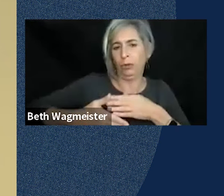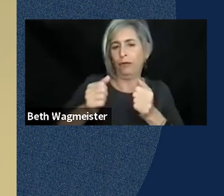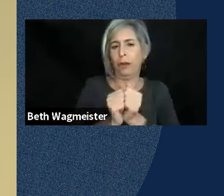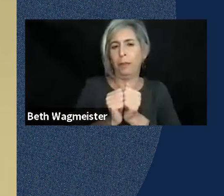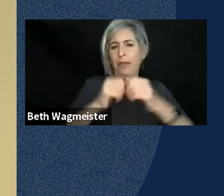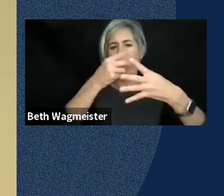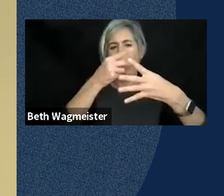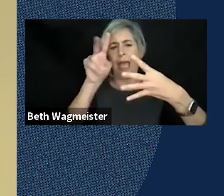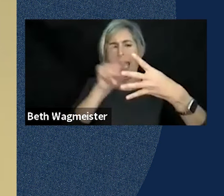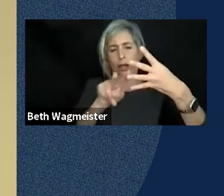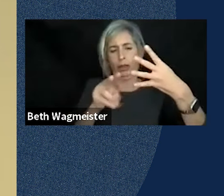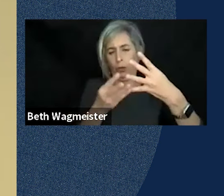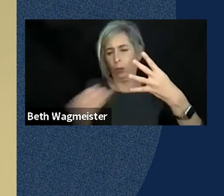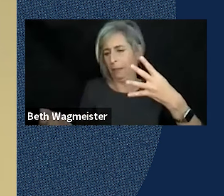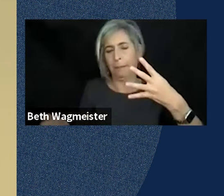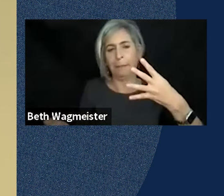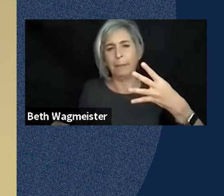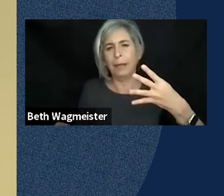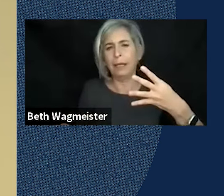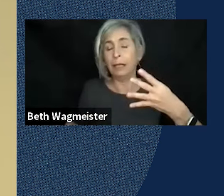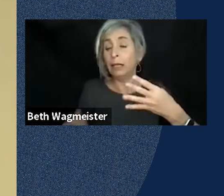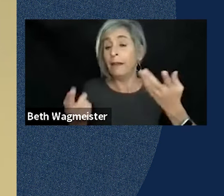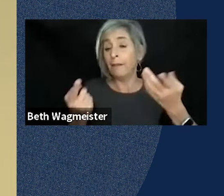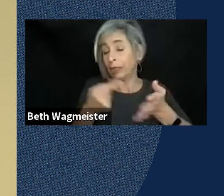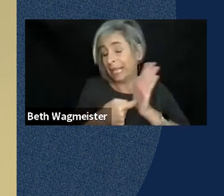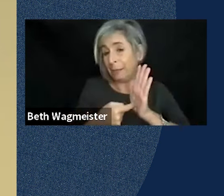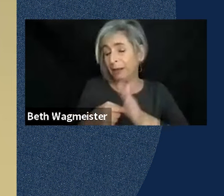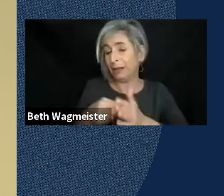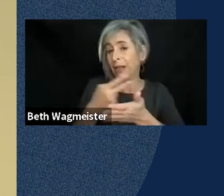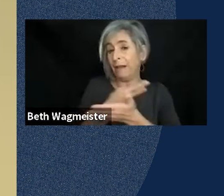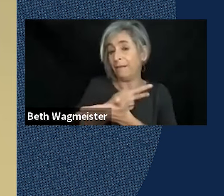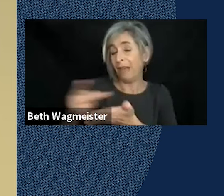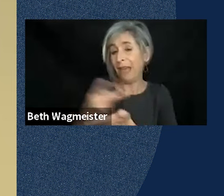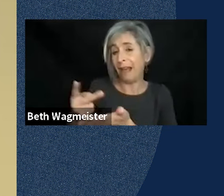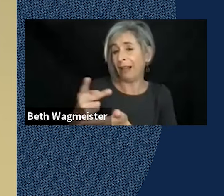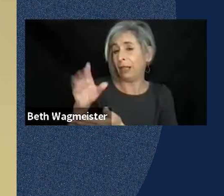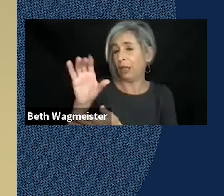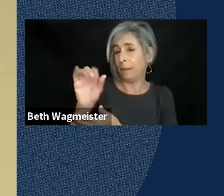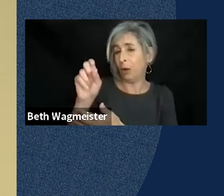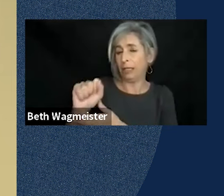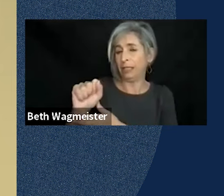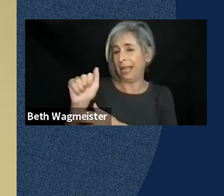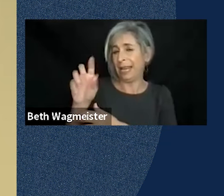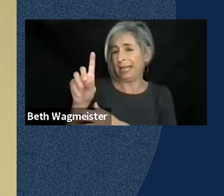For example, components can fail ADA requirements yet actually perform better in human visual